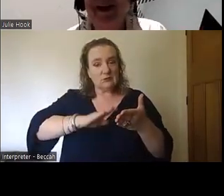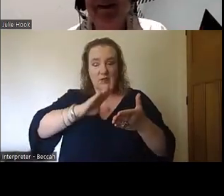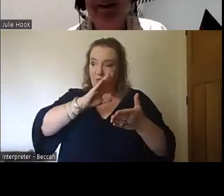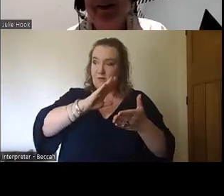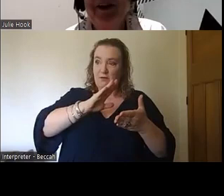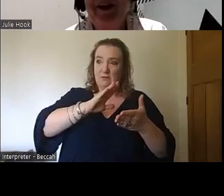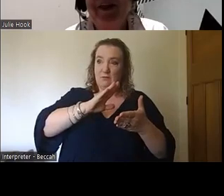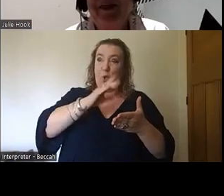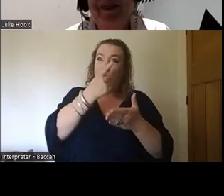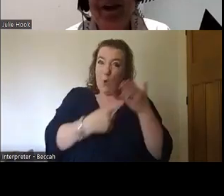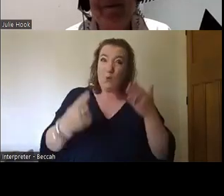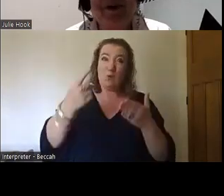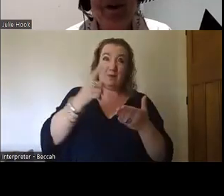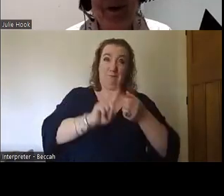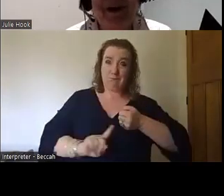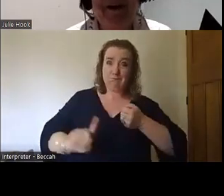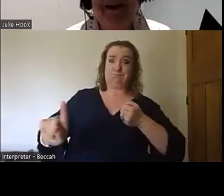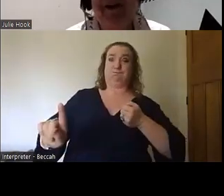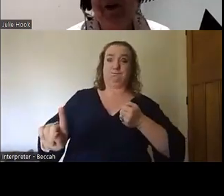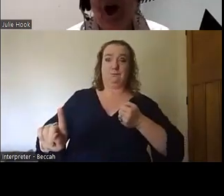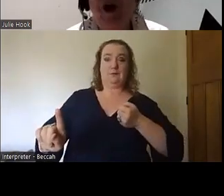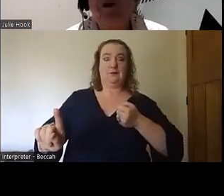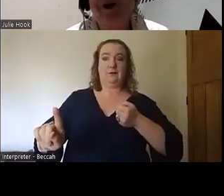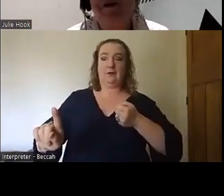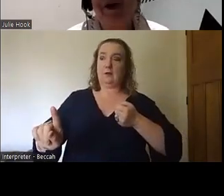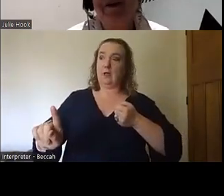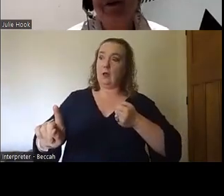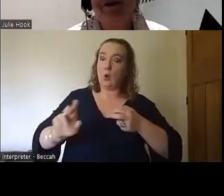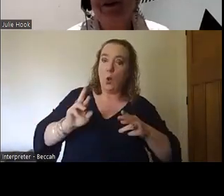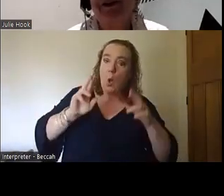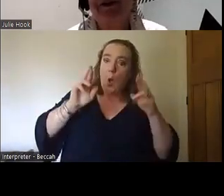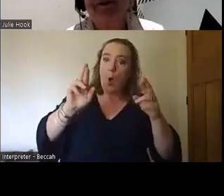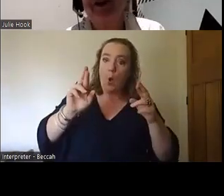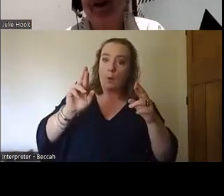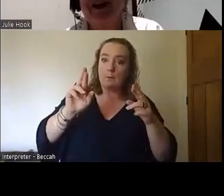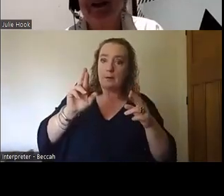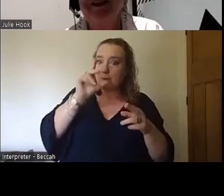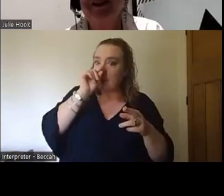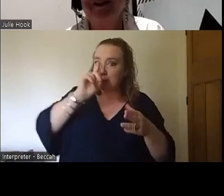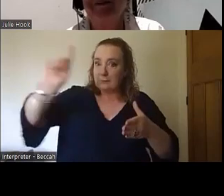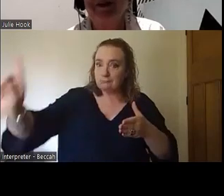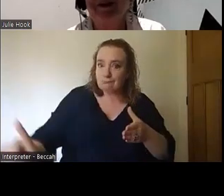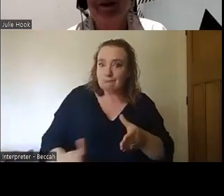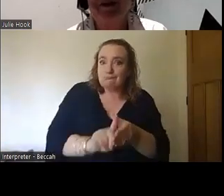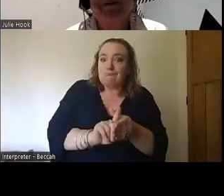And the possibility and her hope around a truly inclusive education system